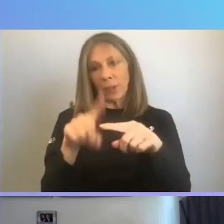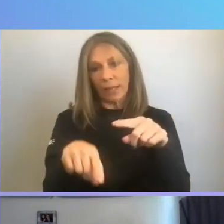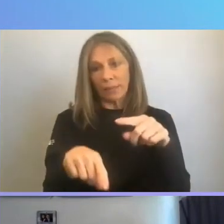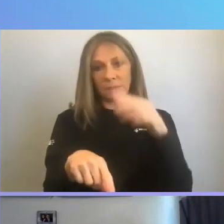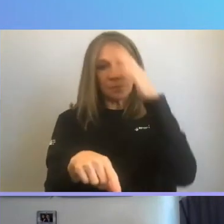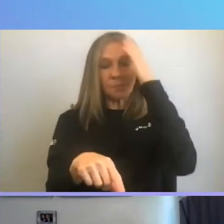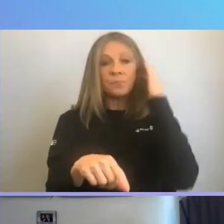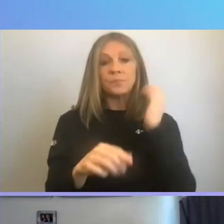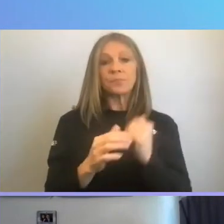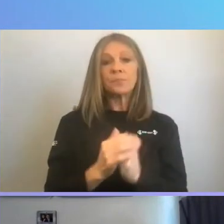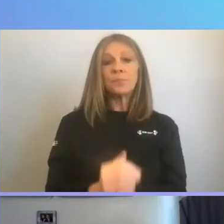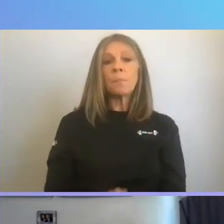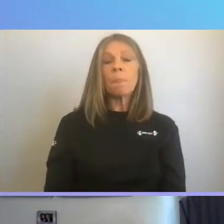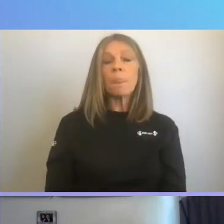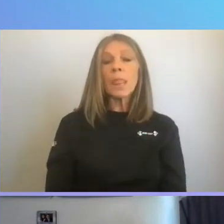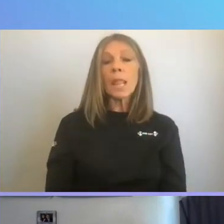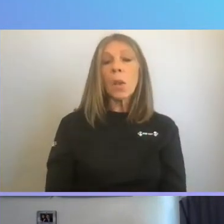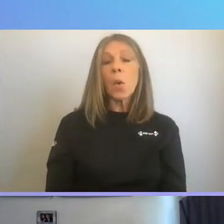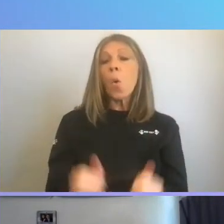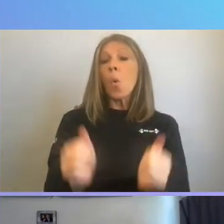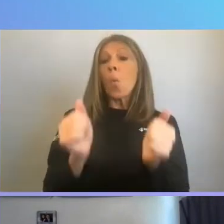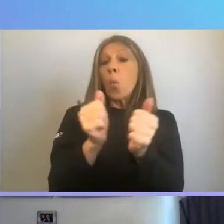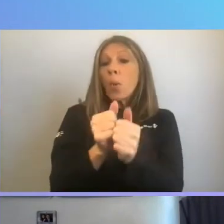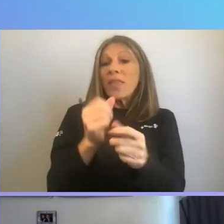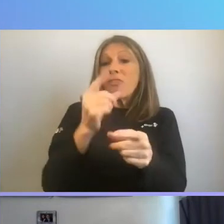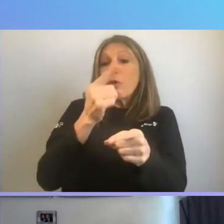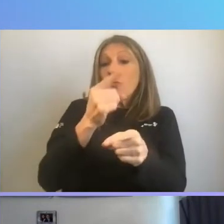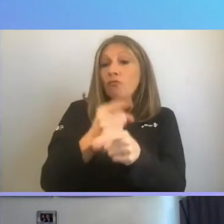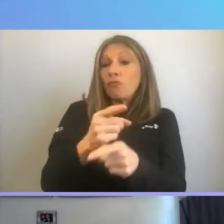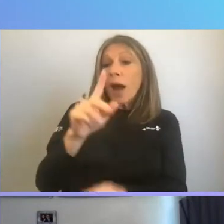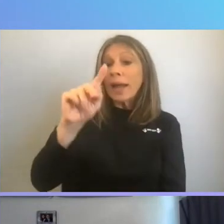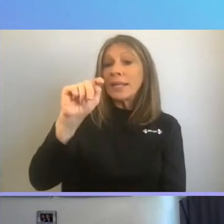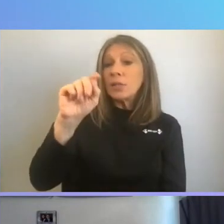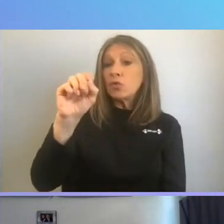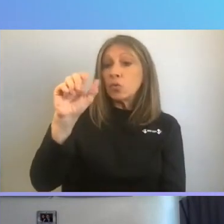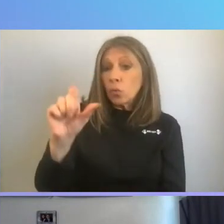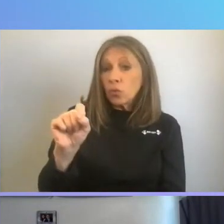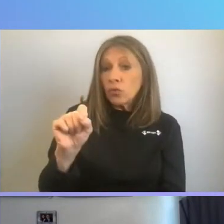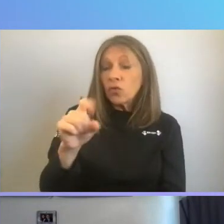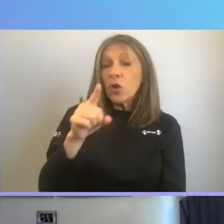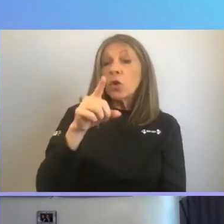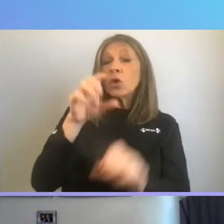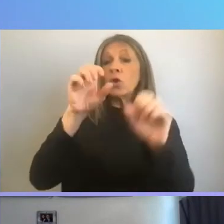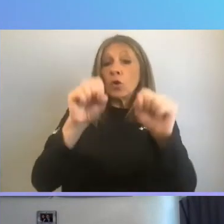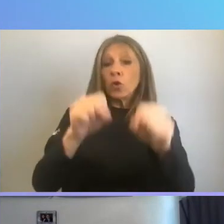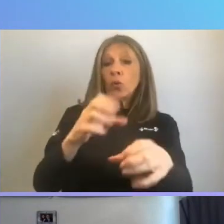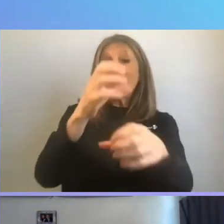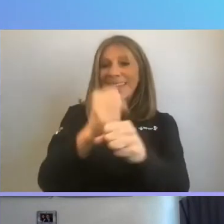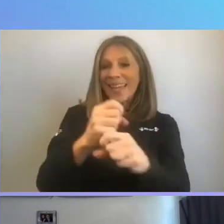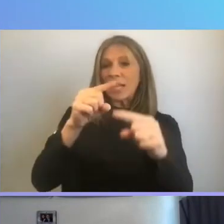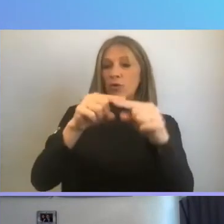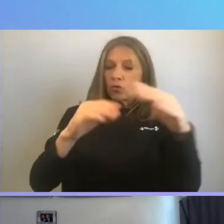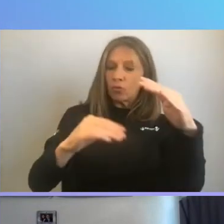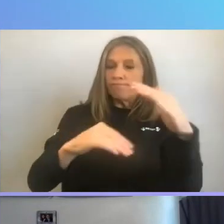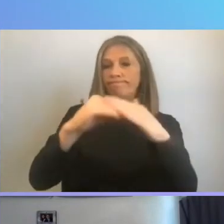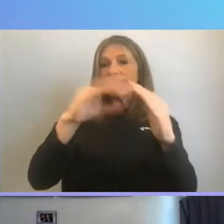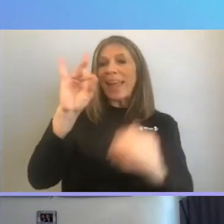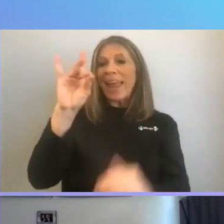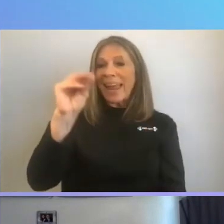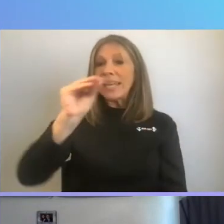tools, you can actually get to 80% or more more of